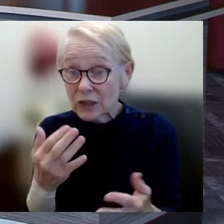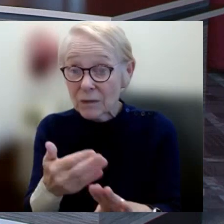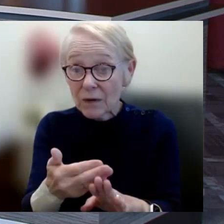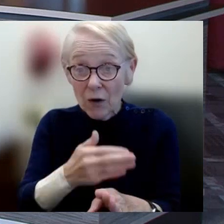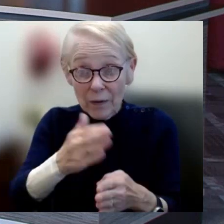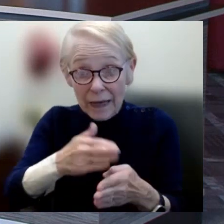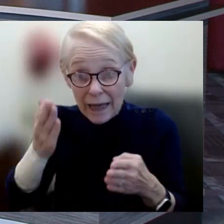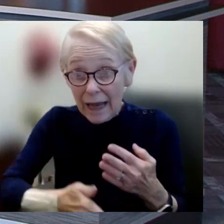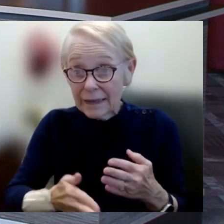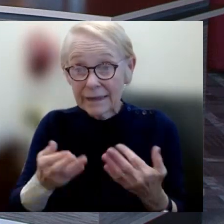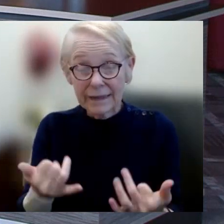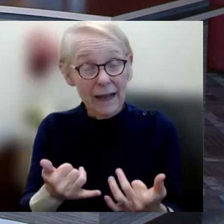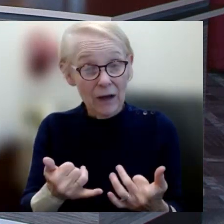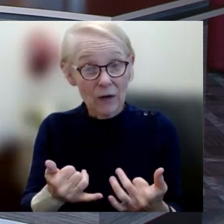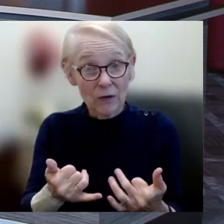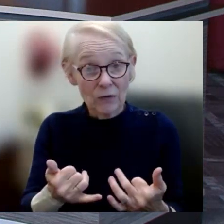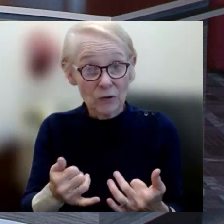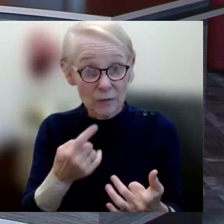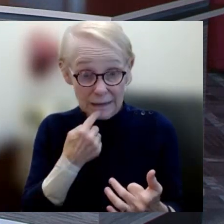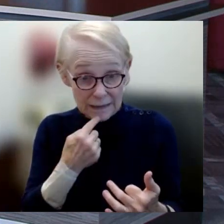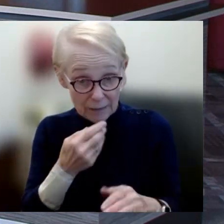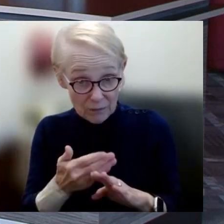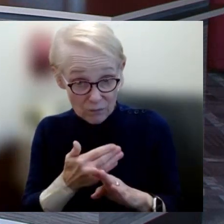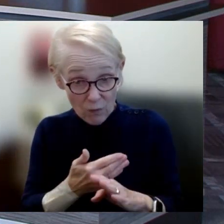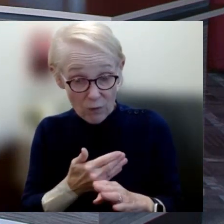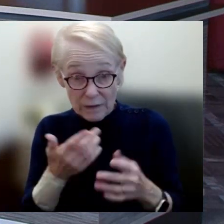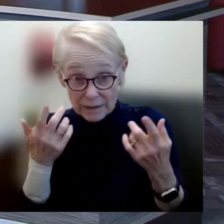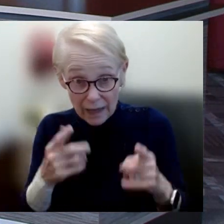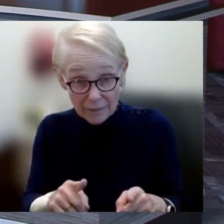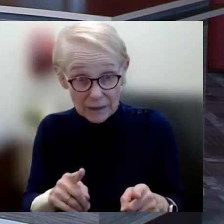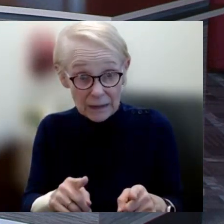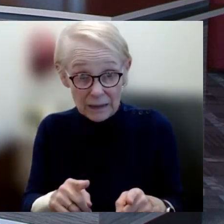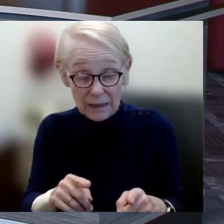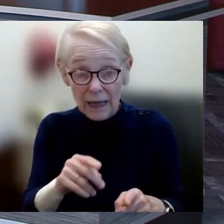that you guys wanted to mention that might be happening at am I know you mentioned our